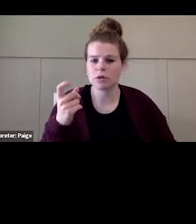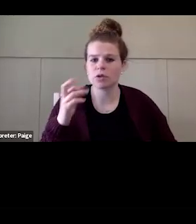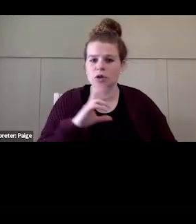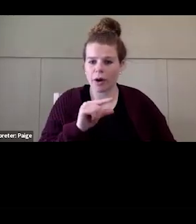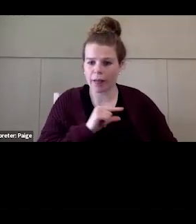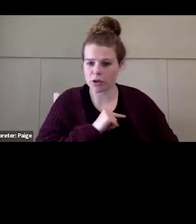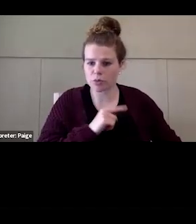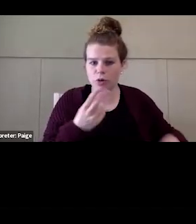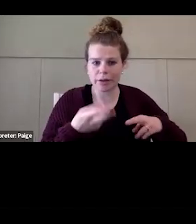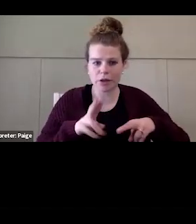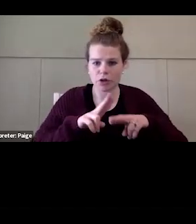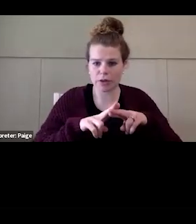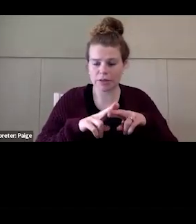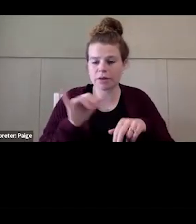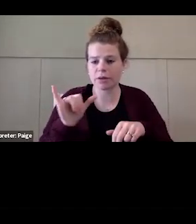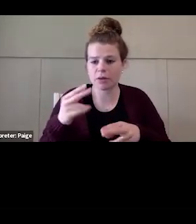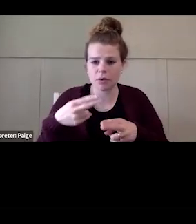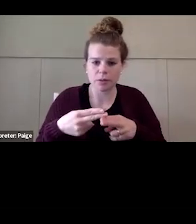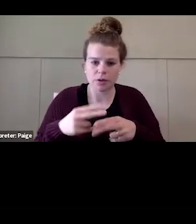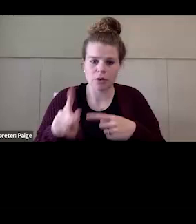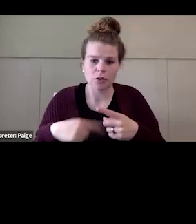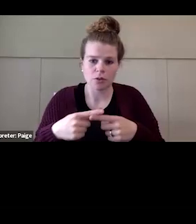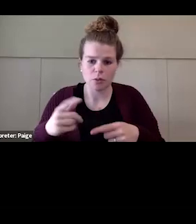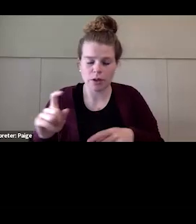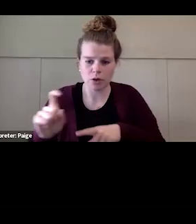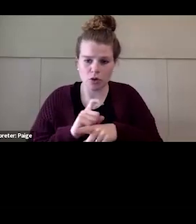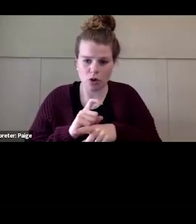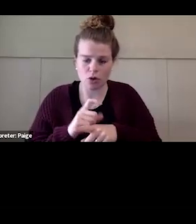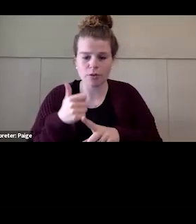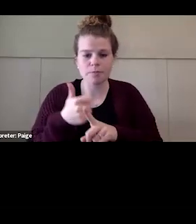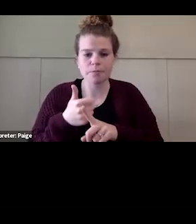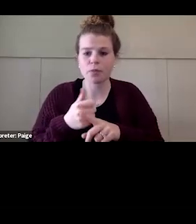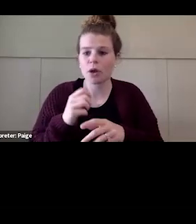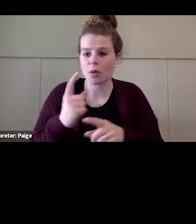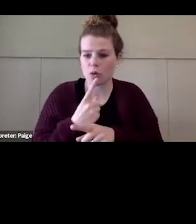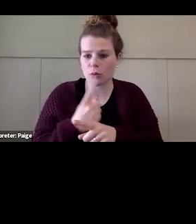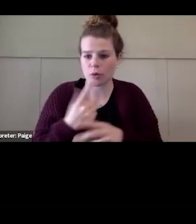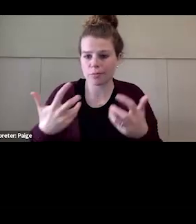that's what I was mentioning. So when a call comes in that is appropriate for STAR,